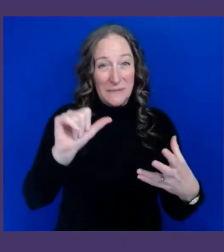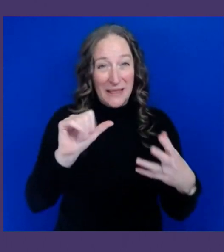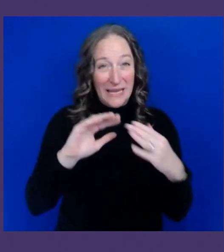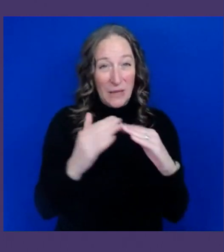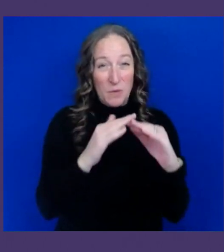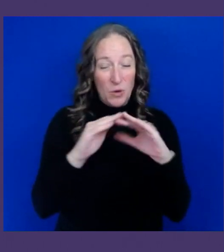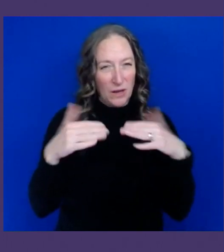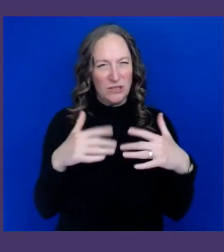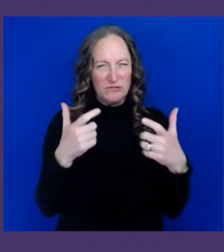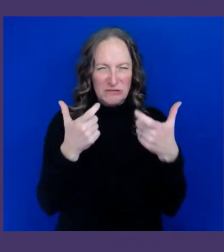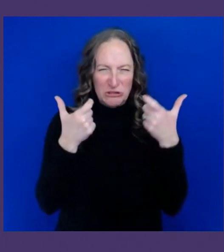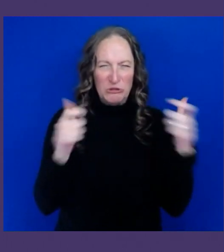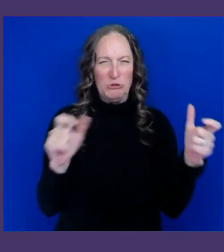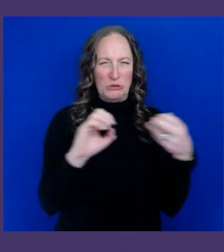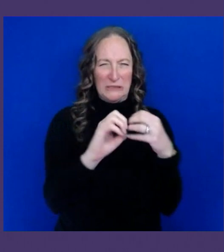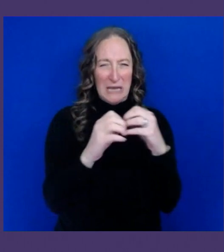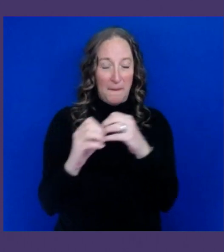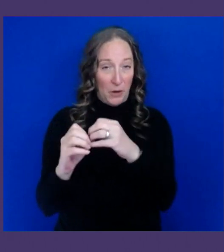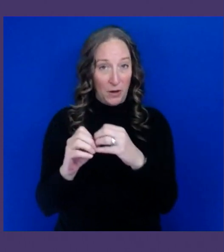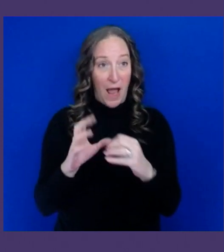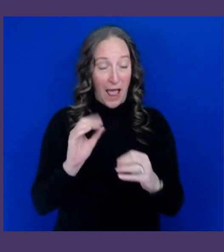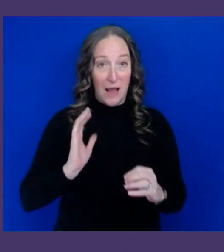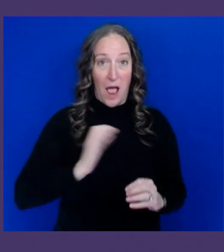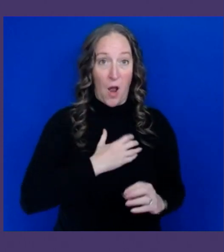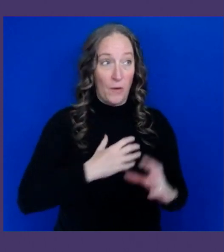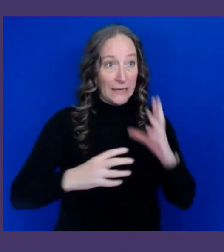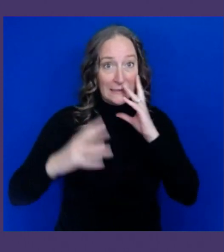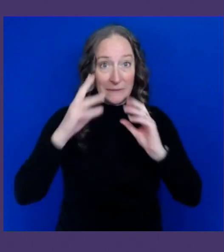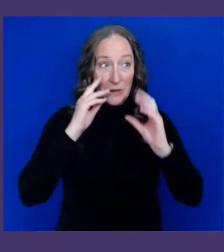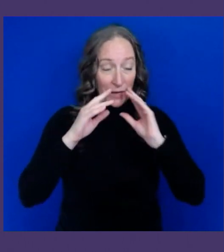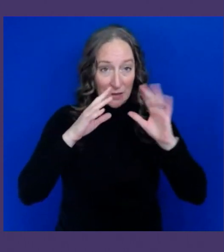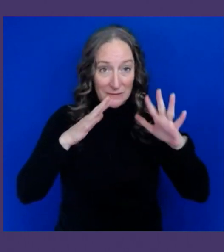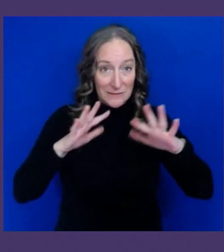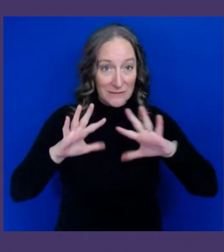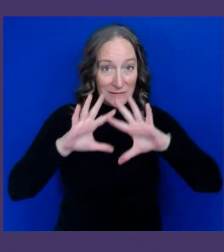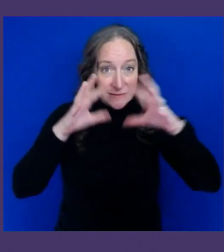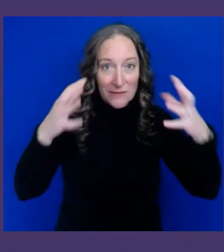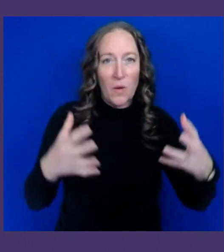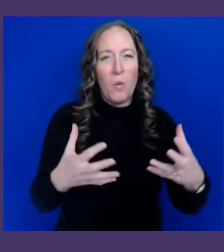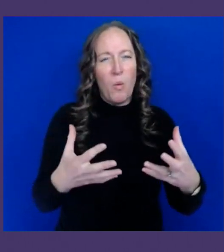experience, together, serious systemic bias,